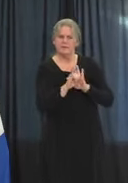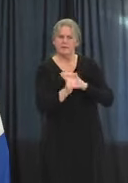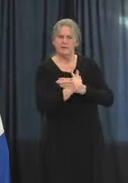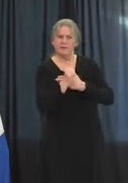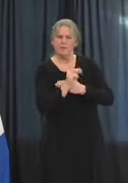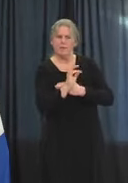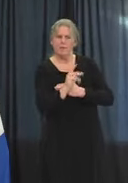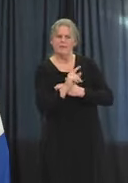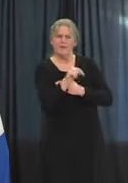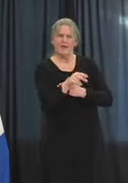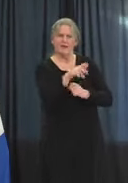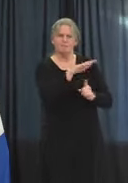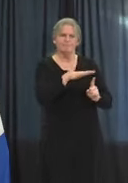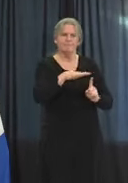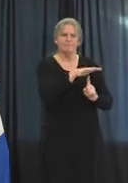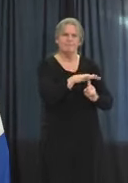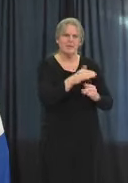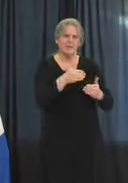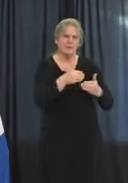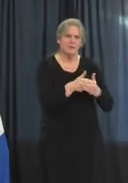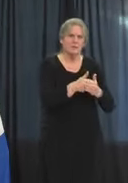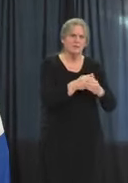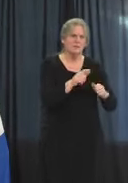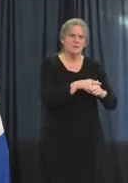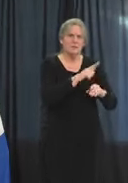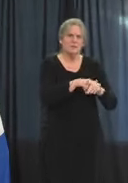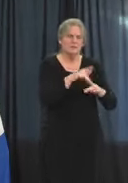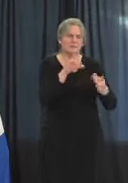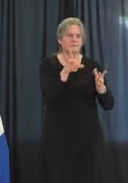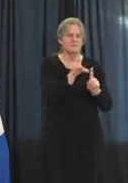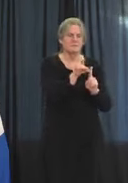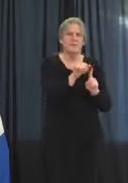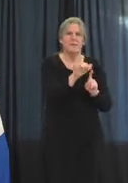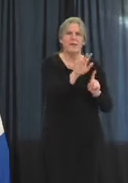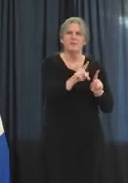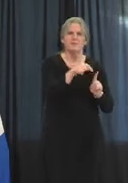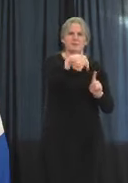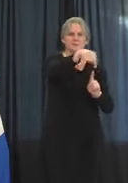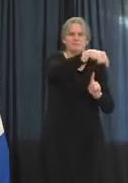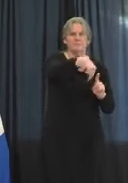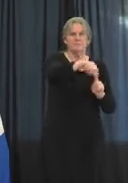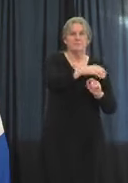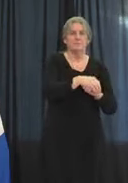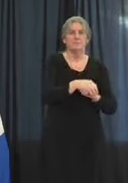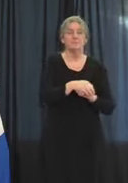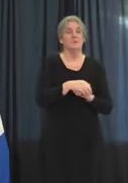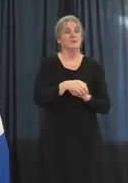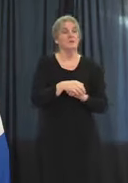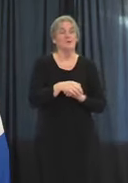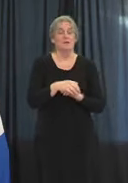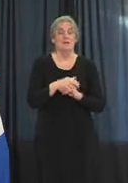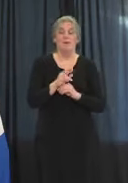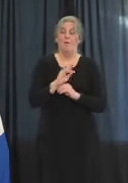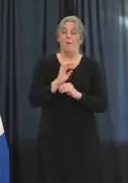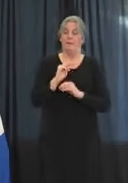COVID infection depending on the closeness and duration of contact. According to the risk, contacts